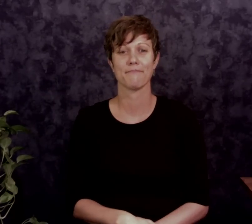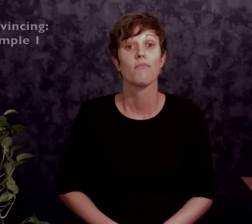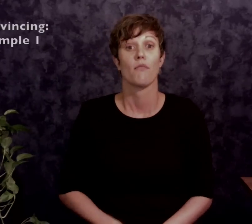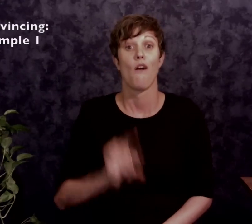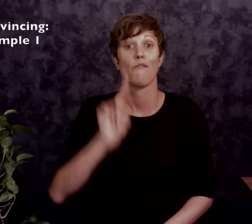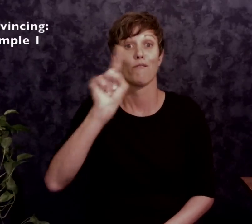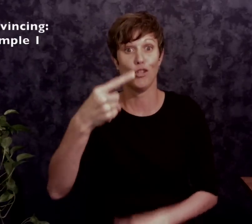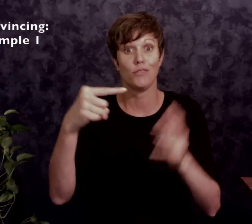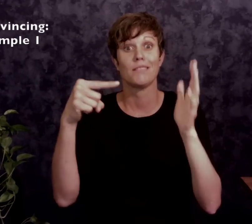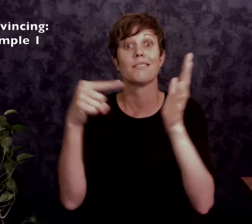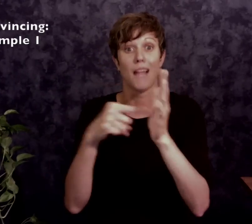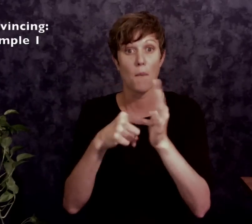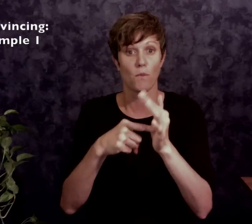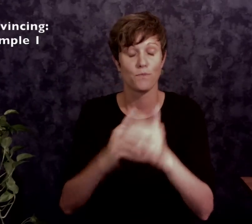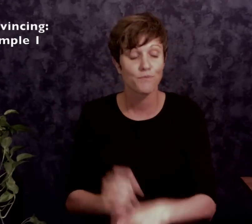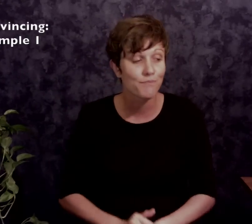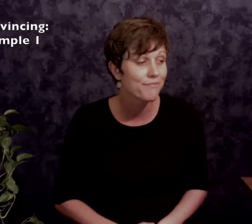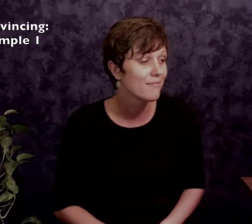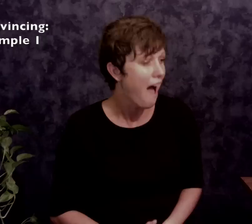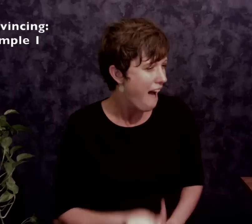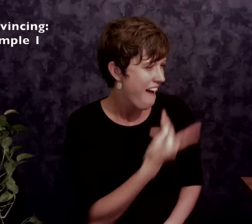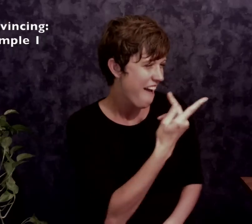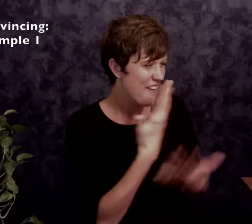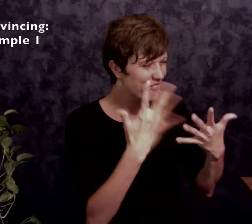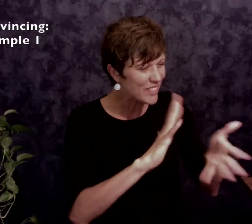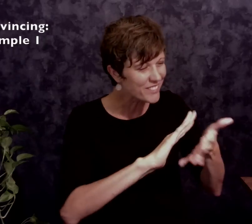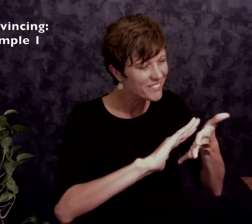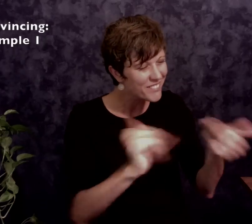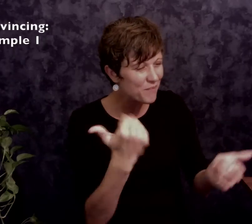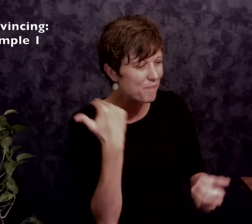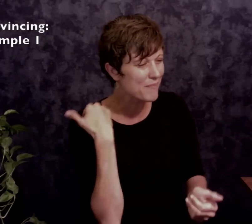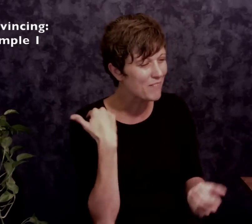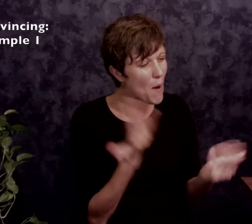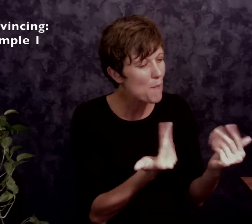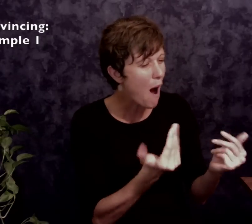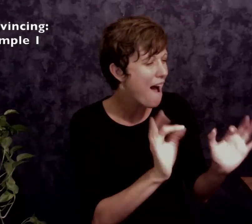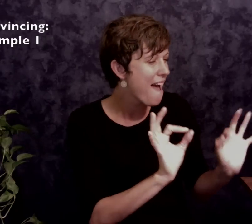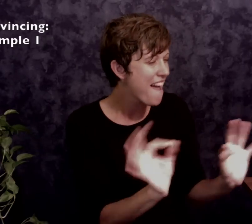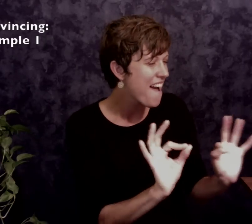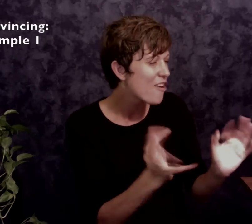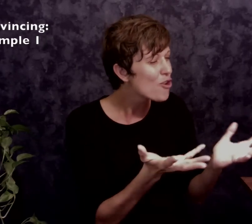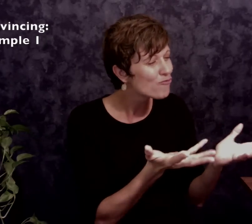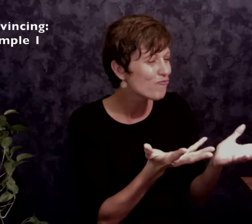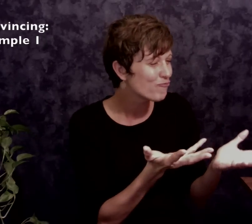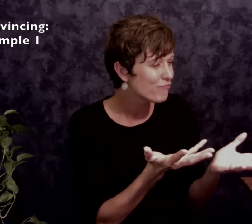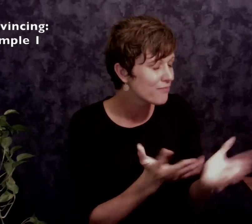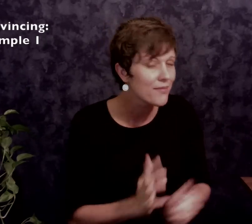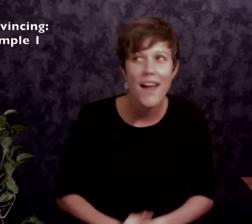First example... The two of us have hooked up before, come on! It’s no big deal!